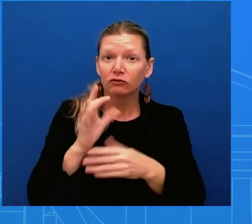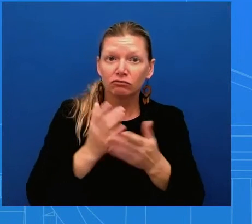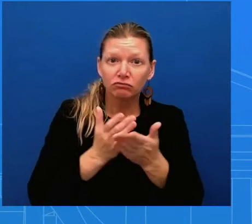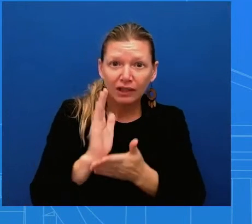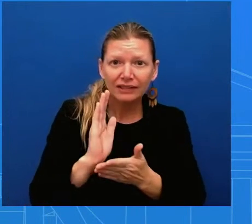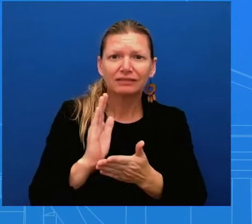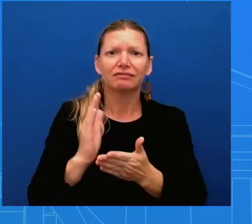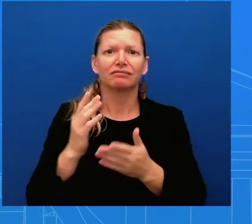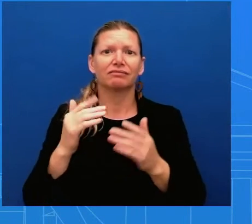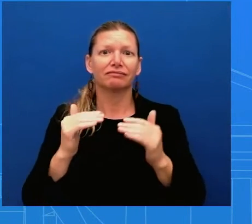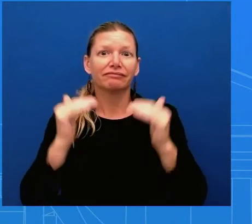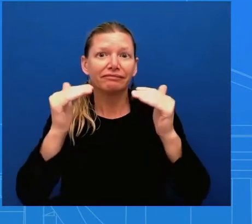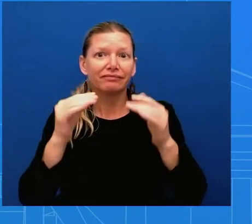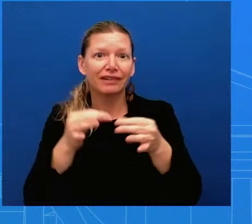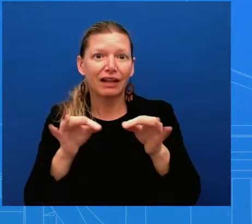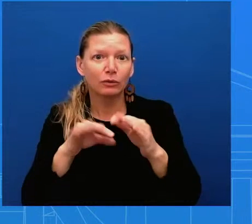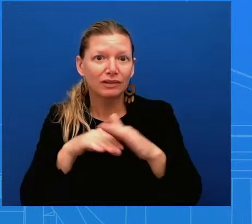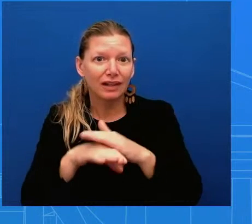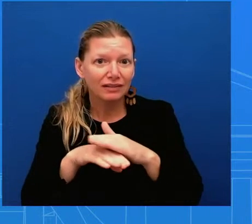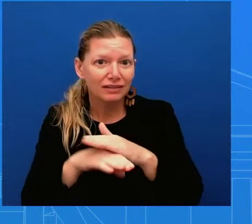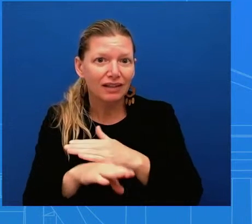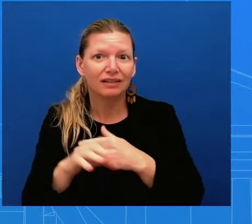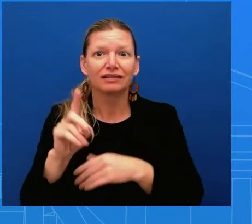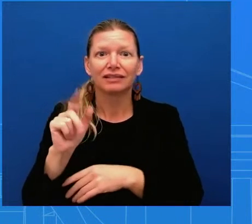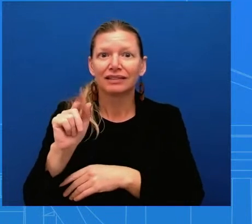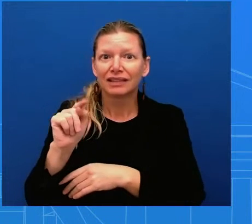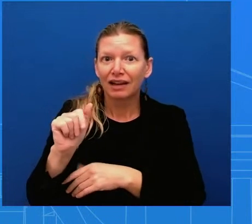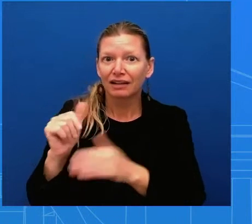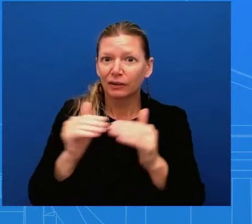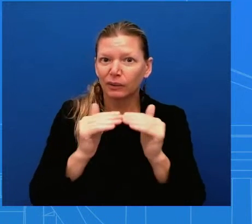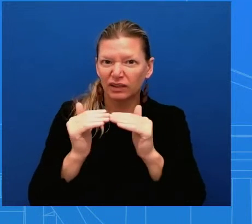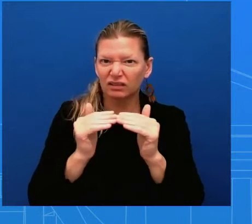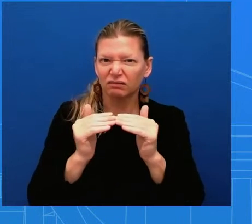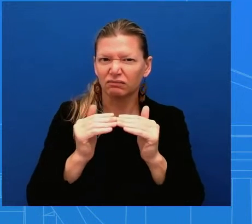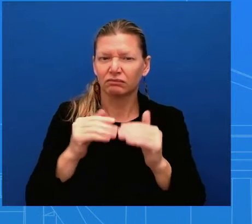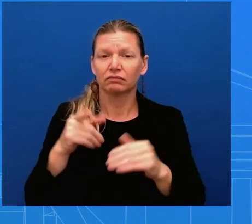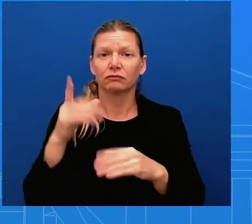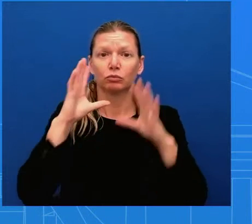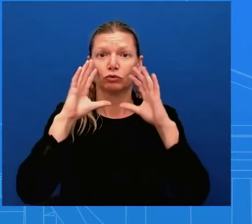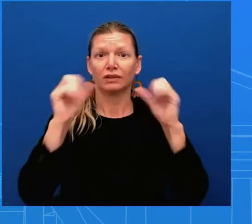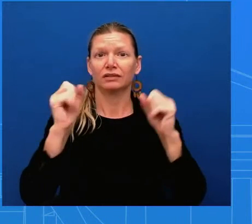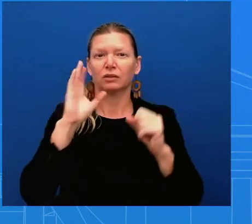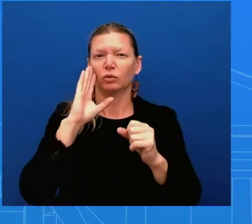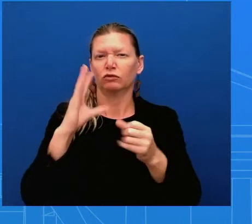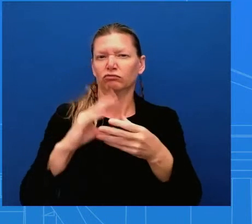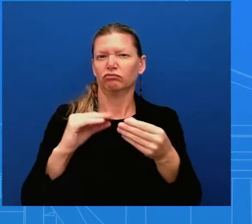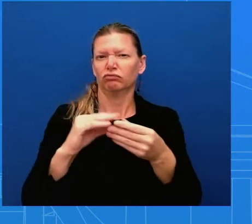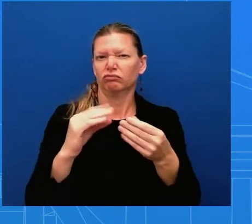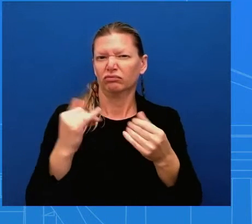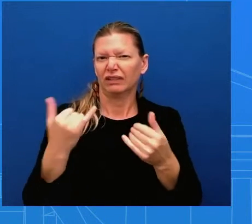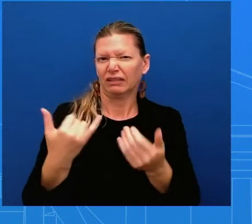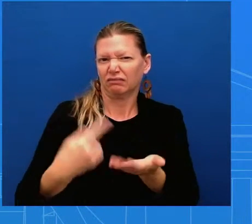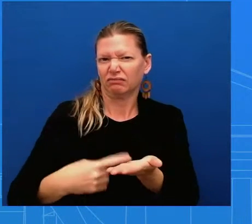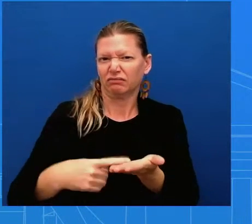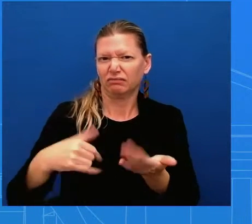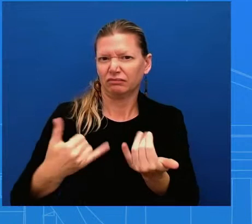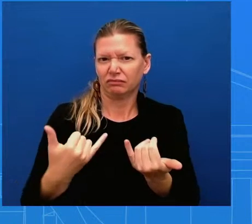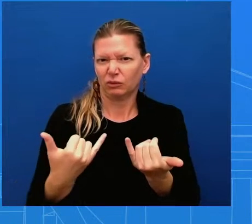And finally, today, the Biden-Harris administration is kicking off this year's Infrastructure Week. I know you all are very excited about that.